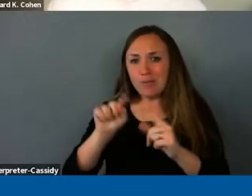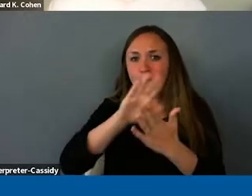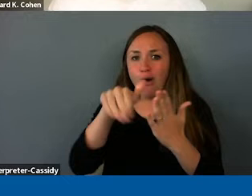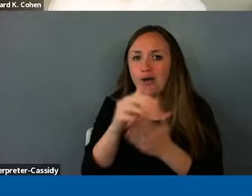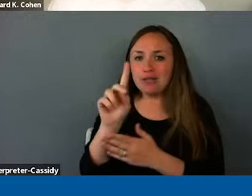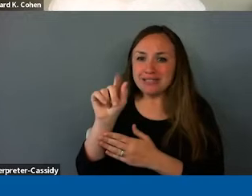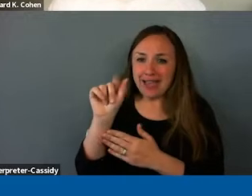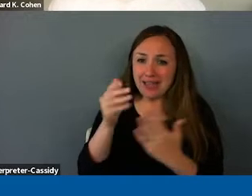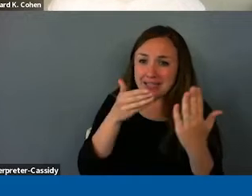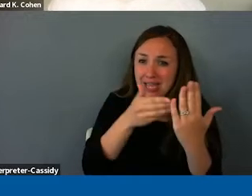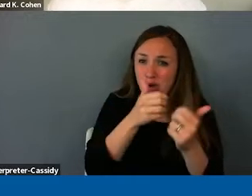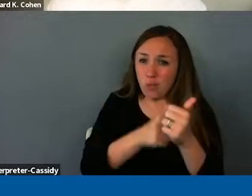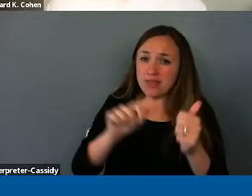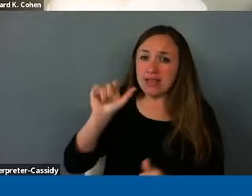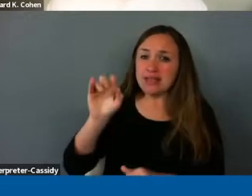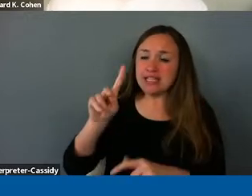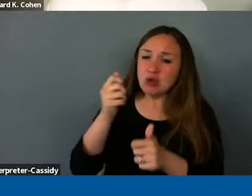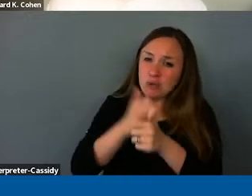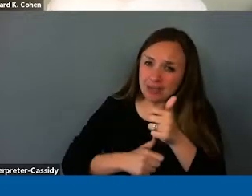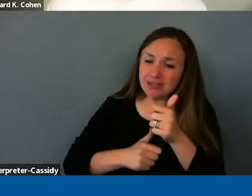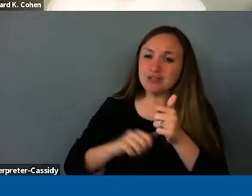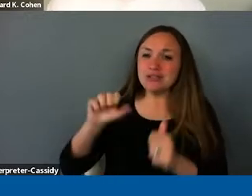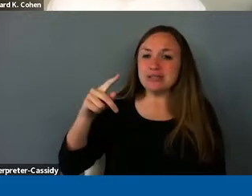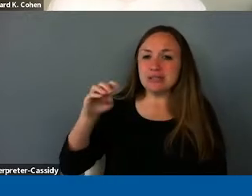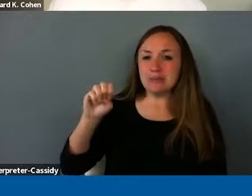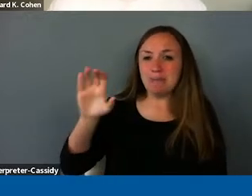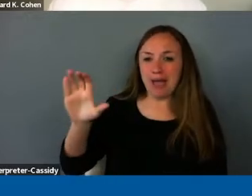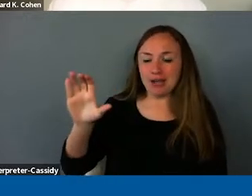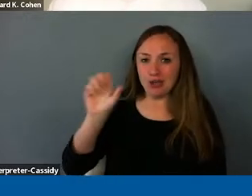to each of the official specs. And you can find this Periodic Table of Semantics